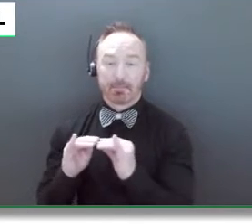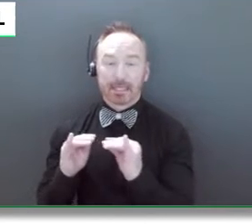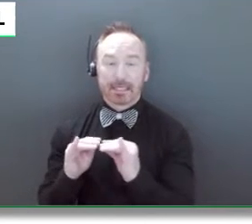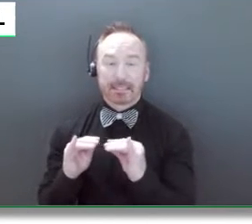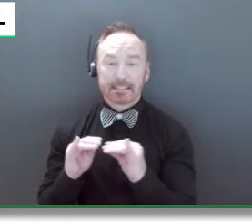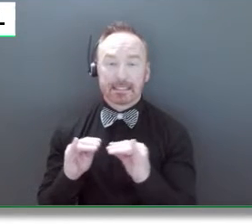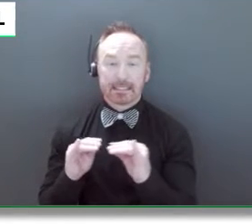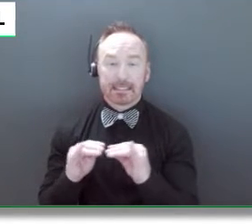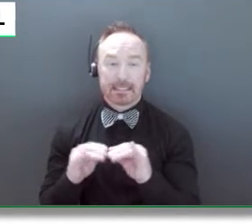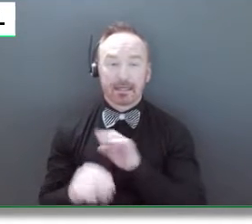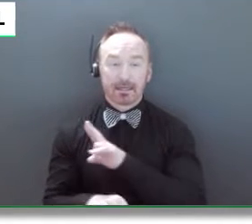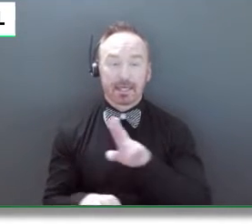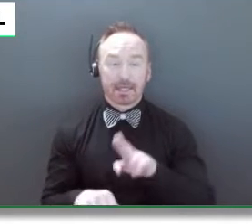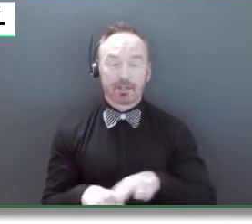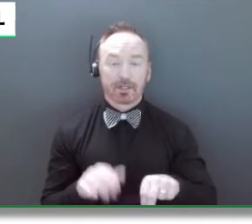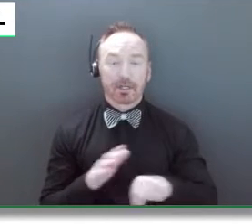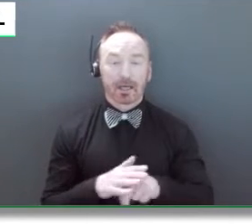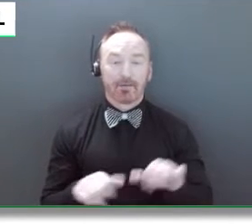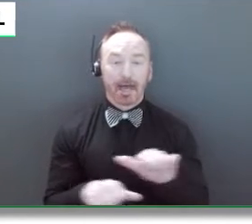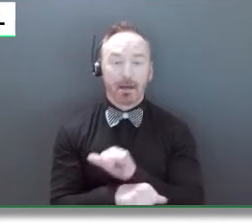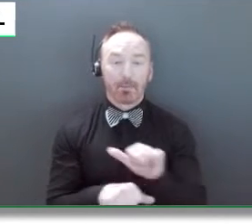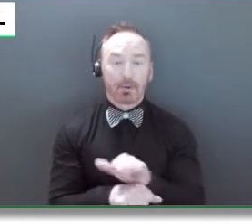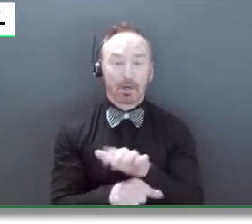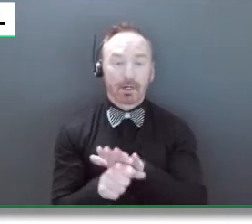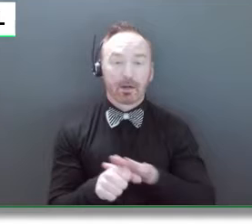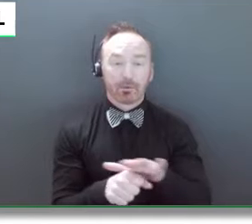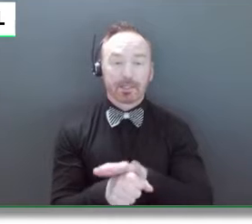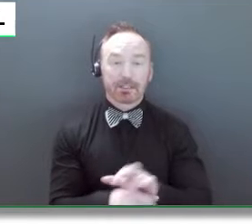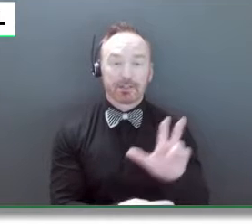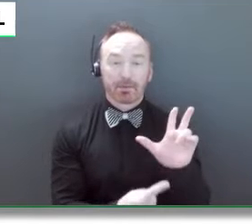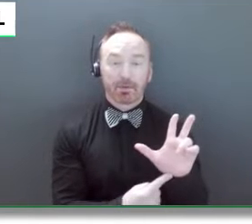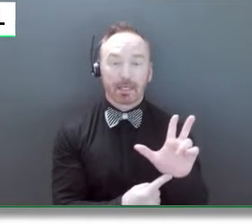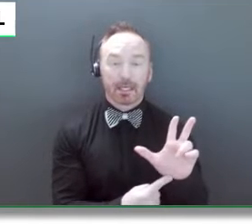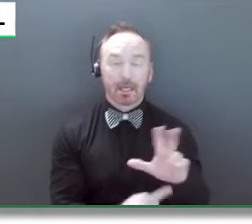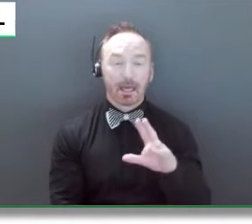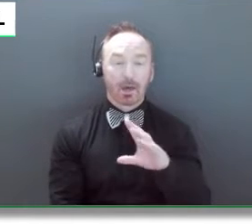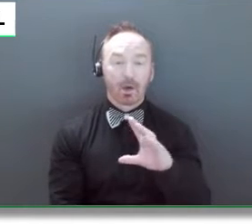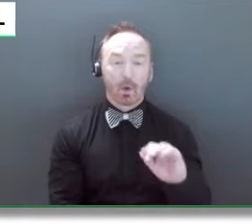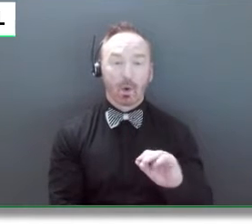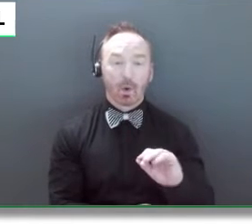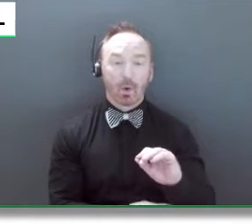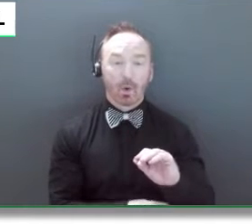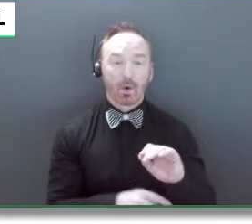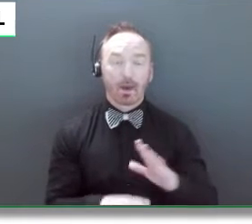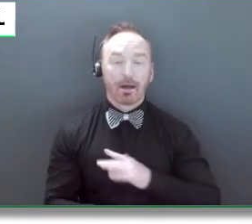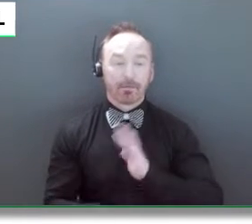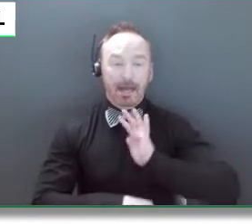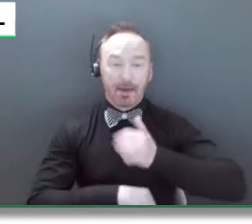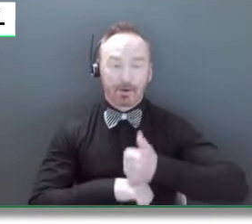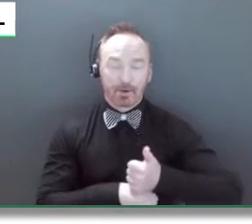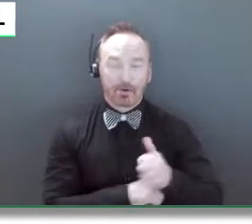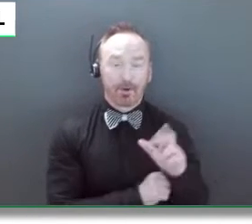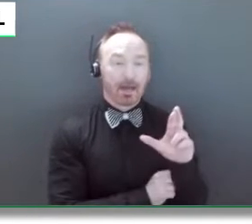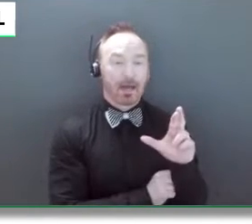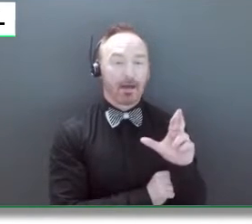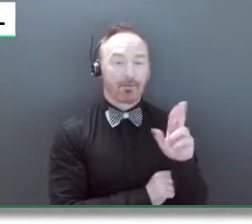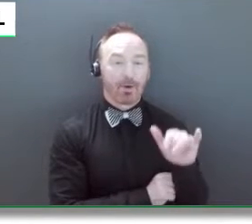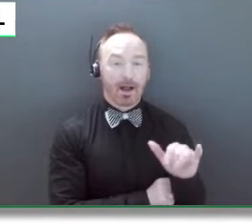region three. Um and yeah I'm the Co-founder and Executive Director of Rocky Mountain Adaptive based in the Rocky mountains making all mountain